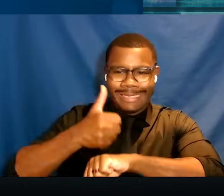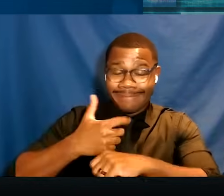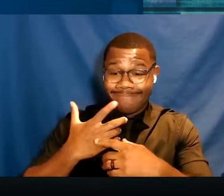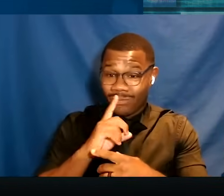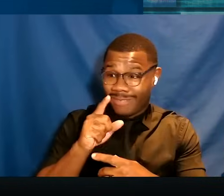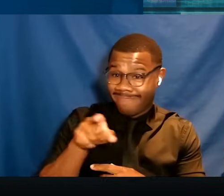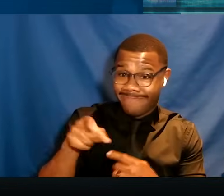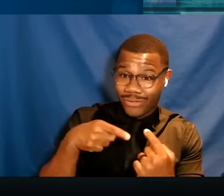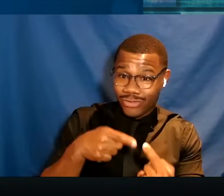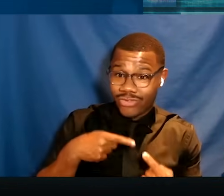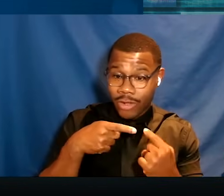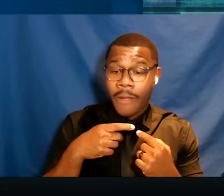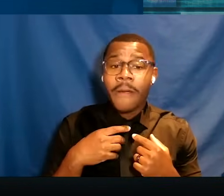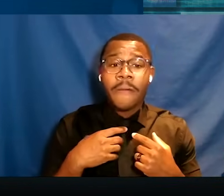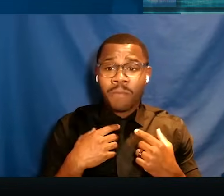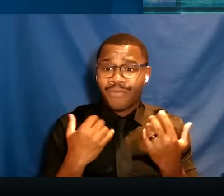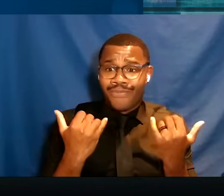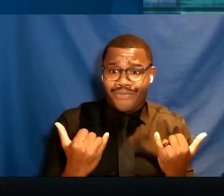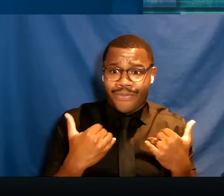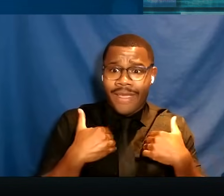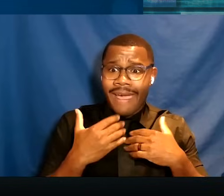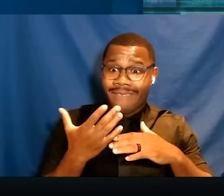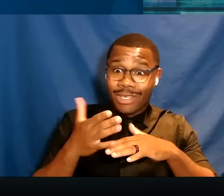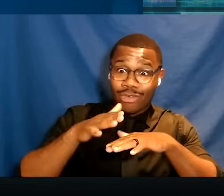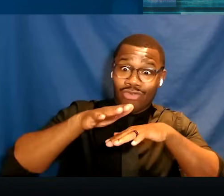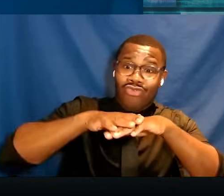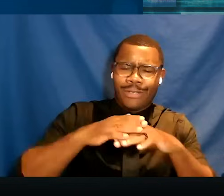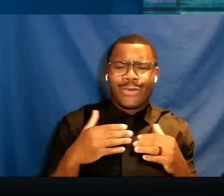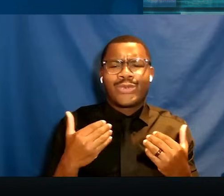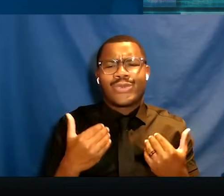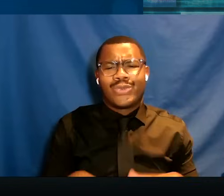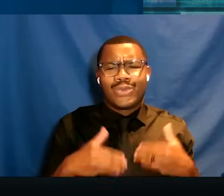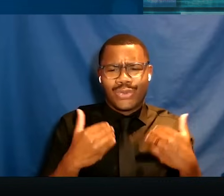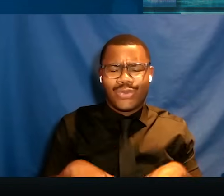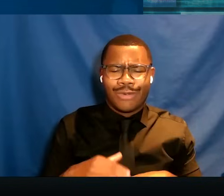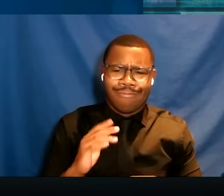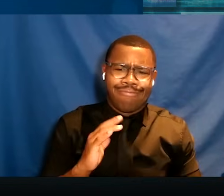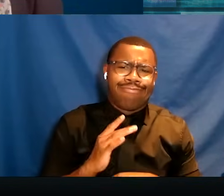And I feel like with these increases, we made a big dent into that. I'm really proud of these gains.